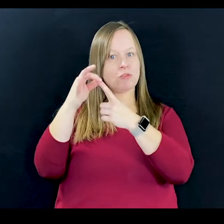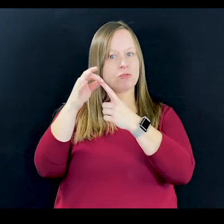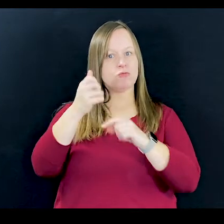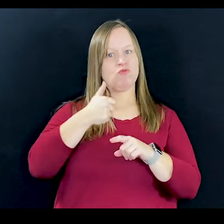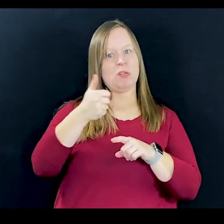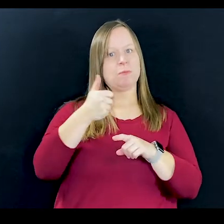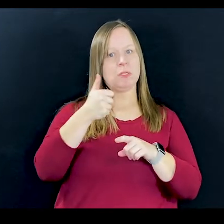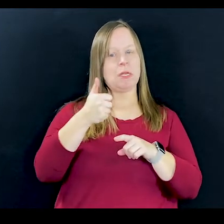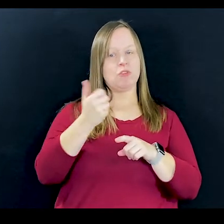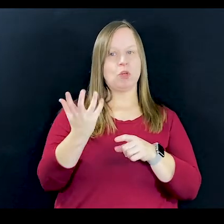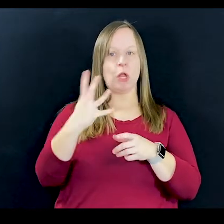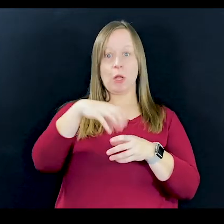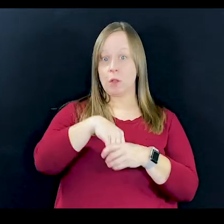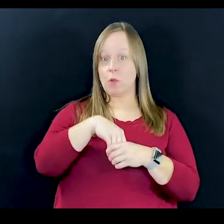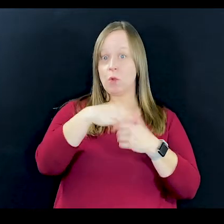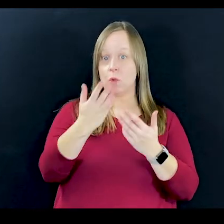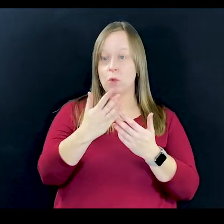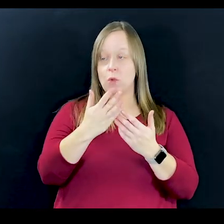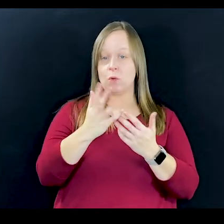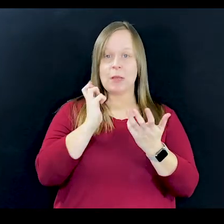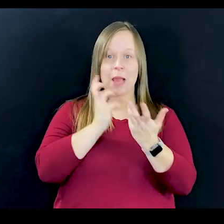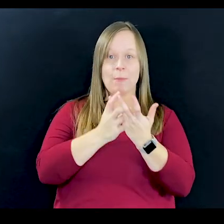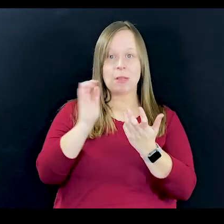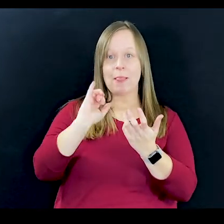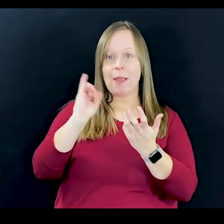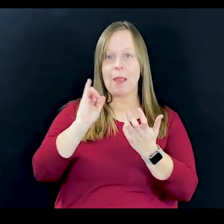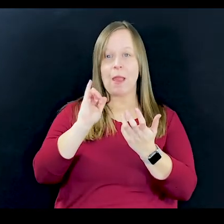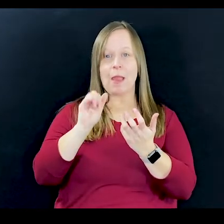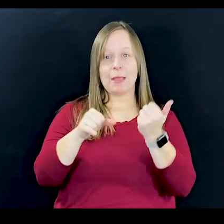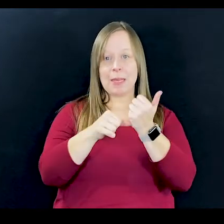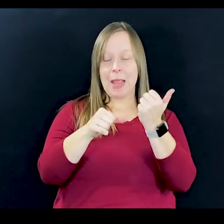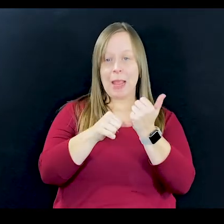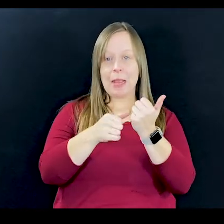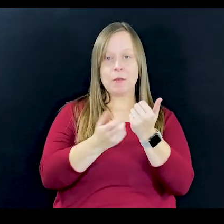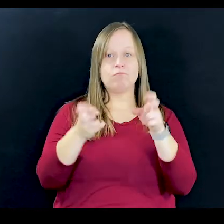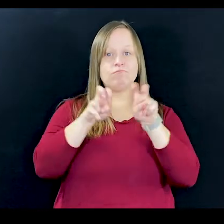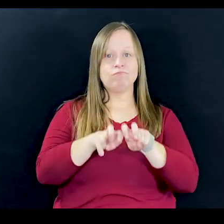special transportation could include accommodations such as a need on a bus